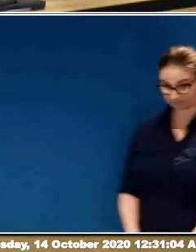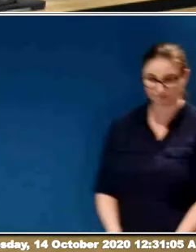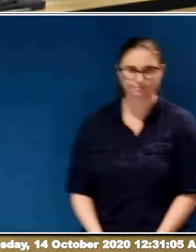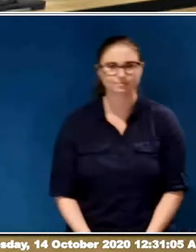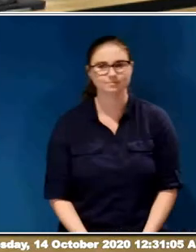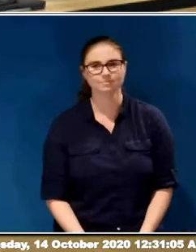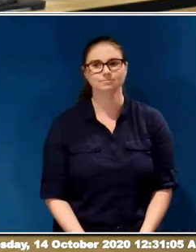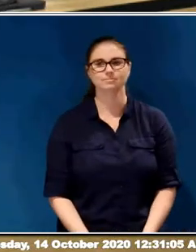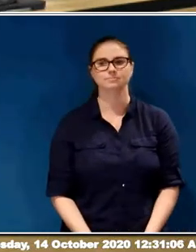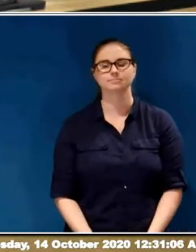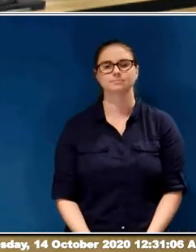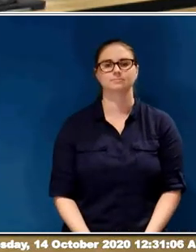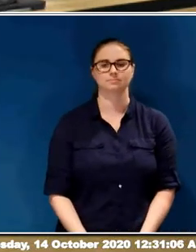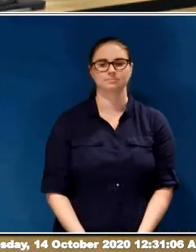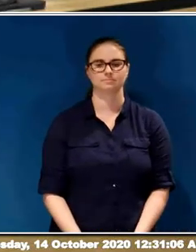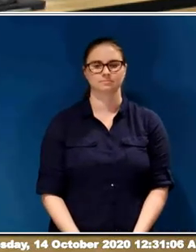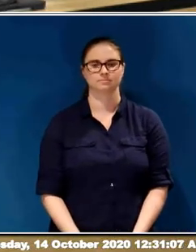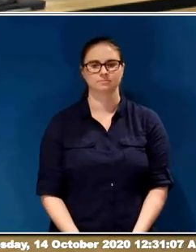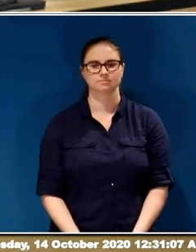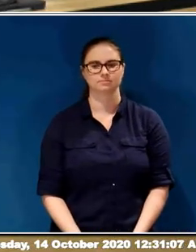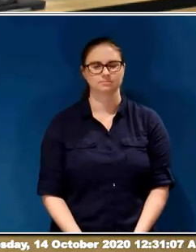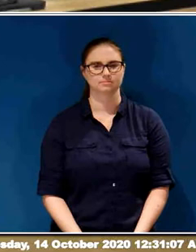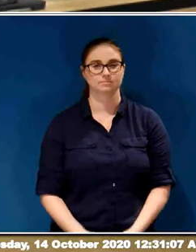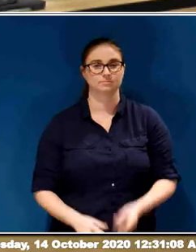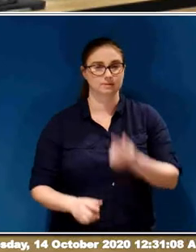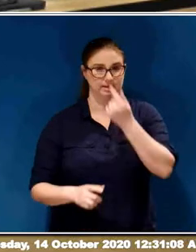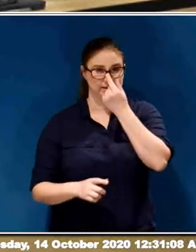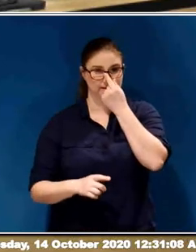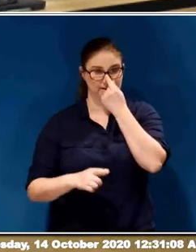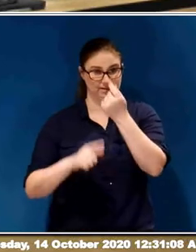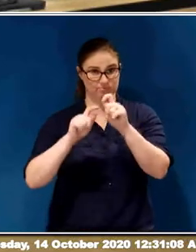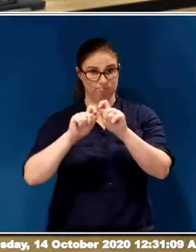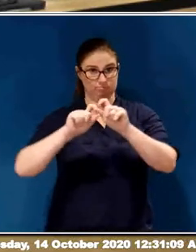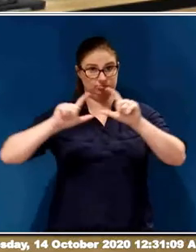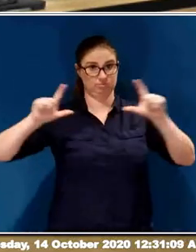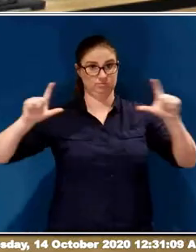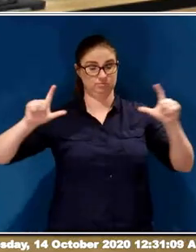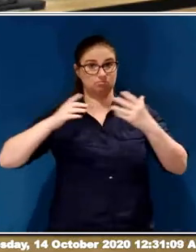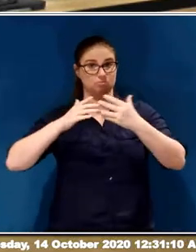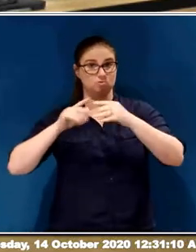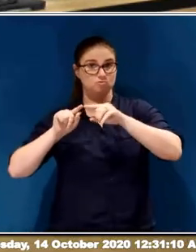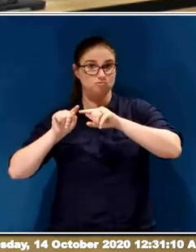Thank you.